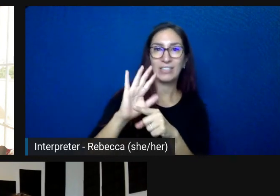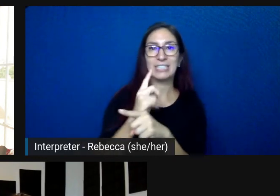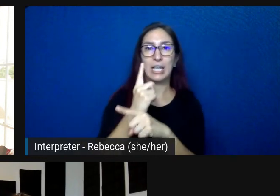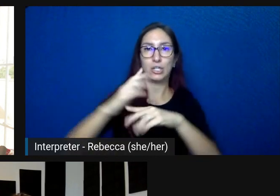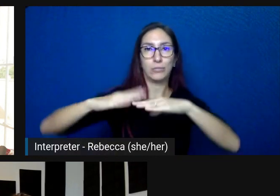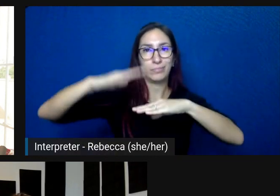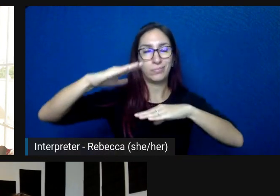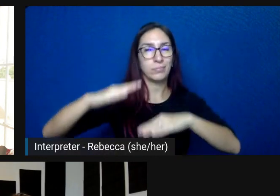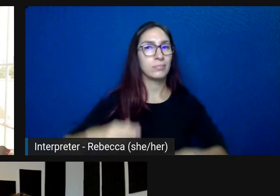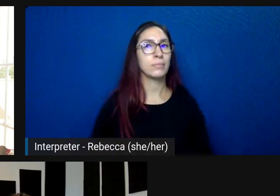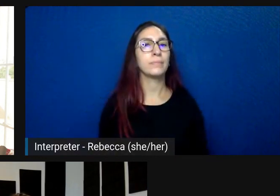Simply we, we cannot.